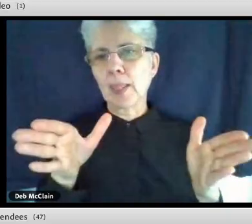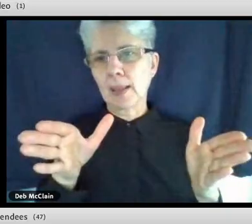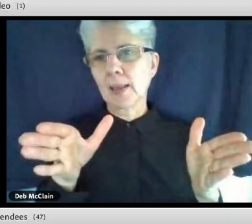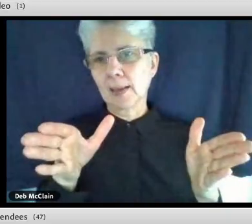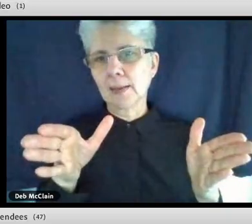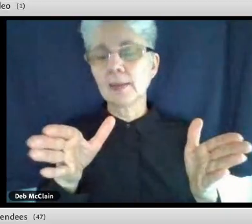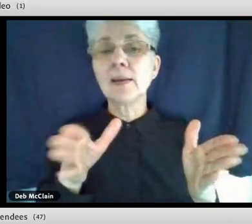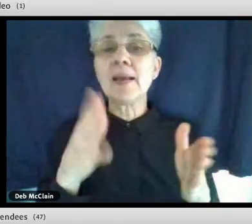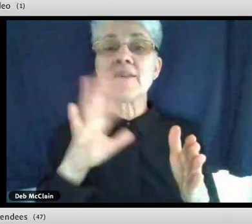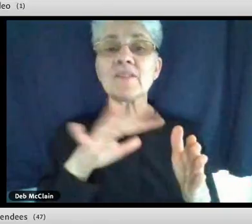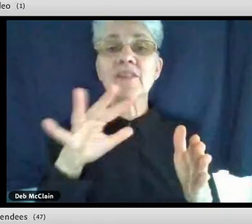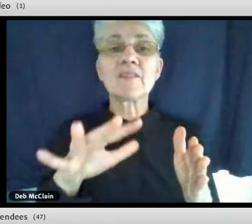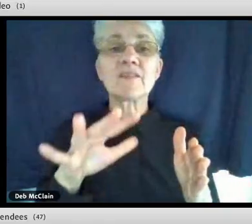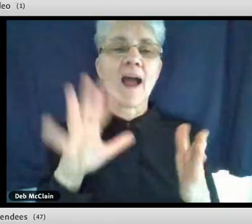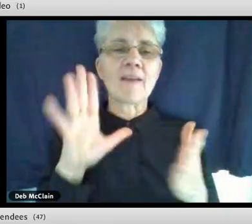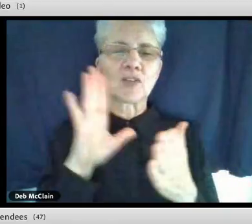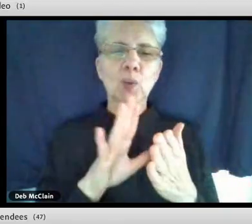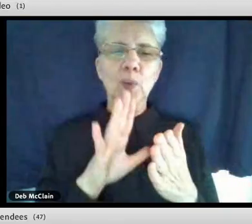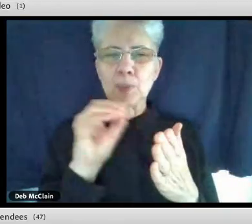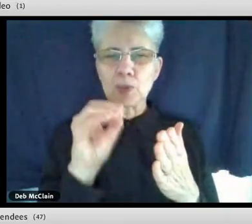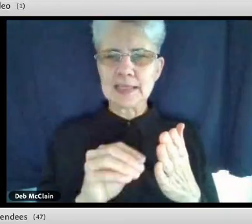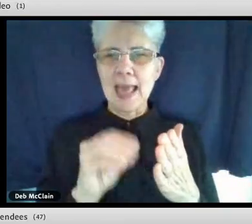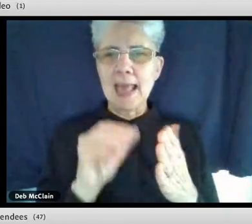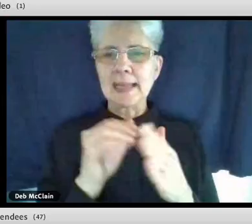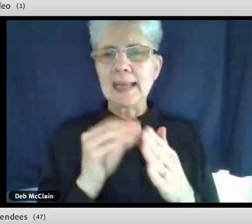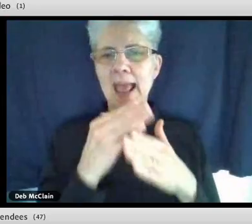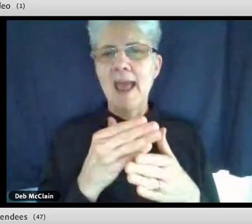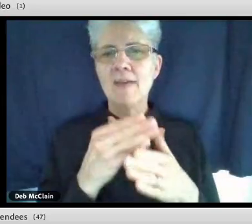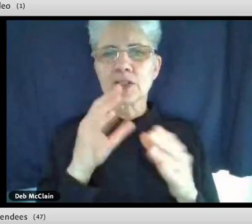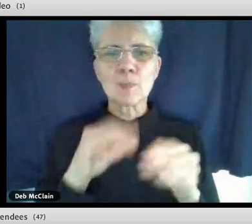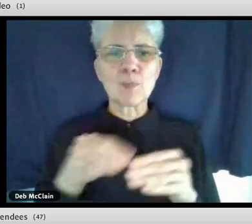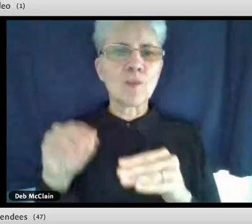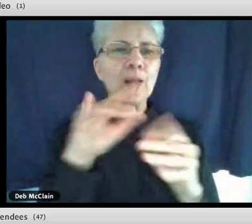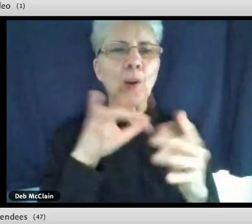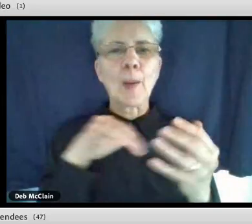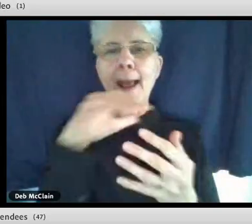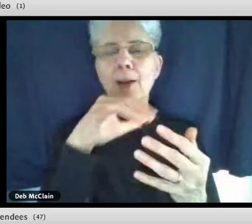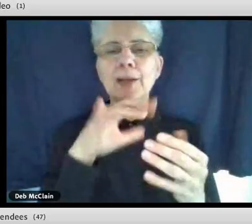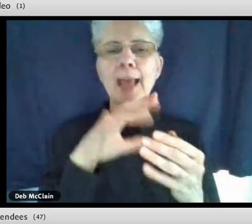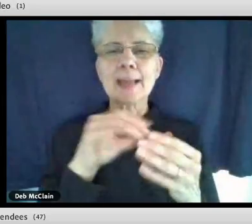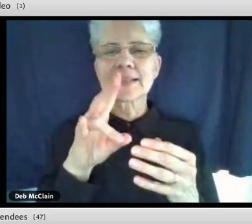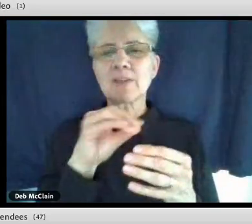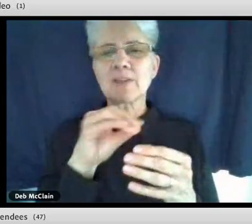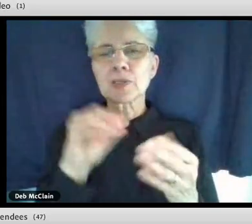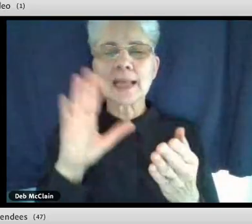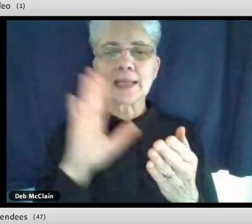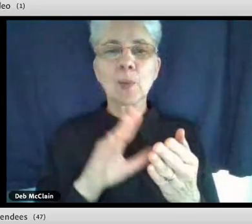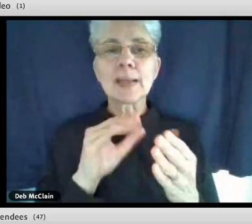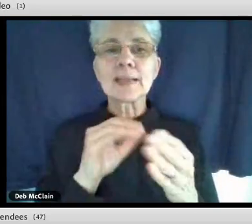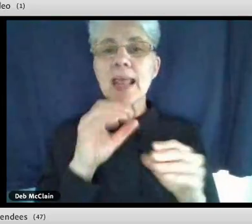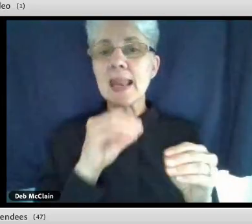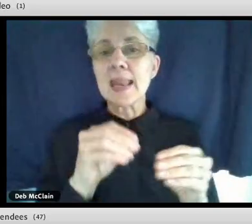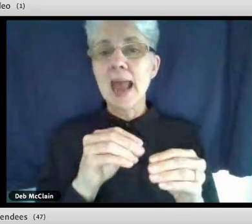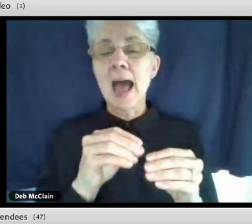55 percent decrease in average mobility and a 70 percent decrease in nonessential visits.